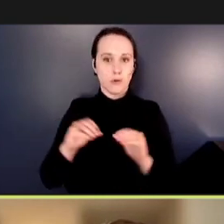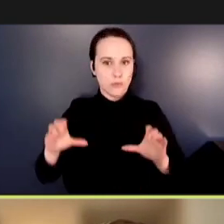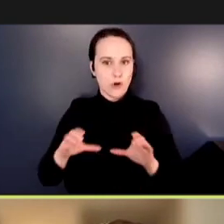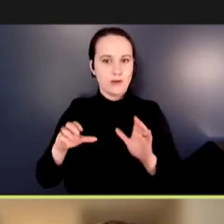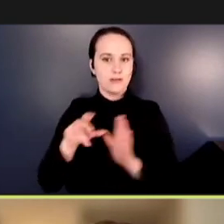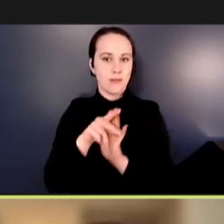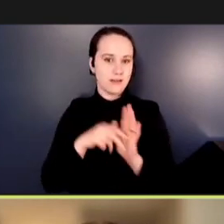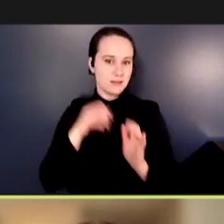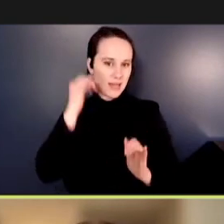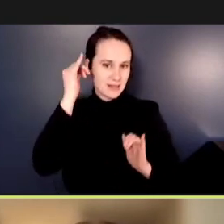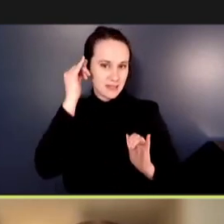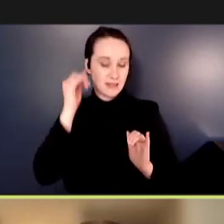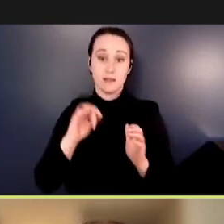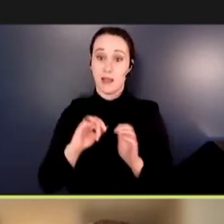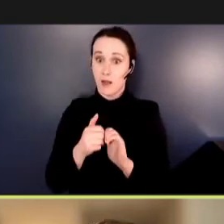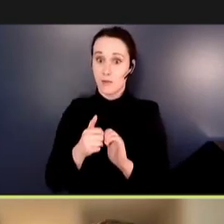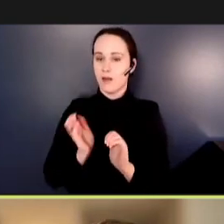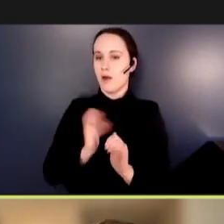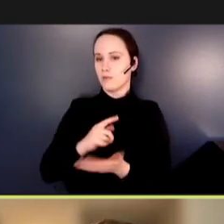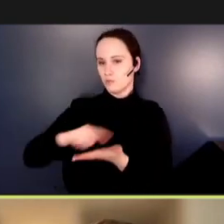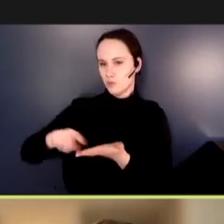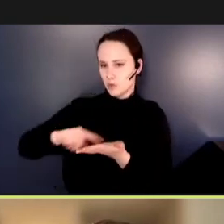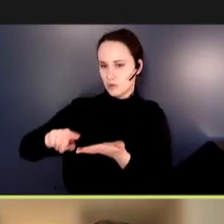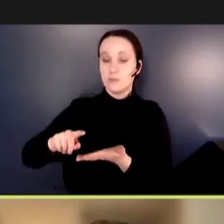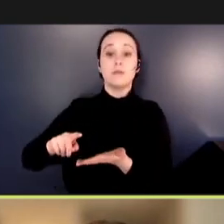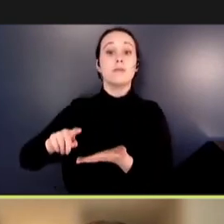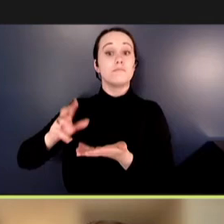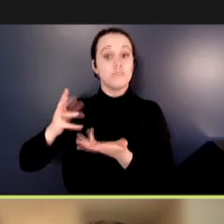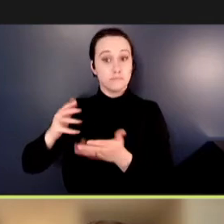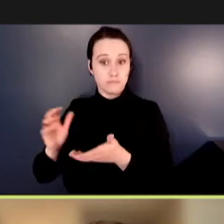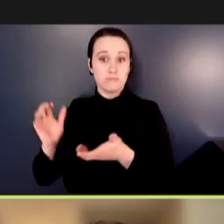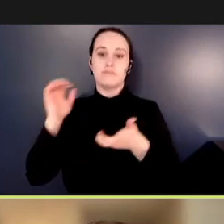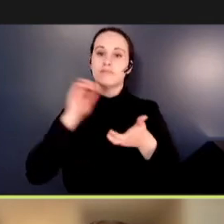and by working with legislators and those in the administration to push forth those